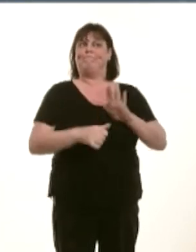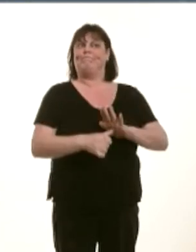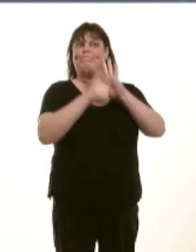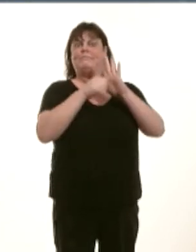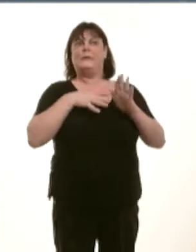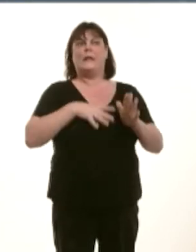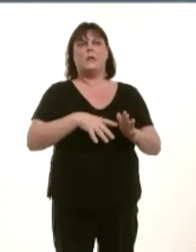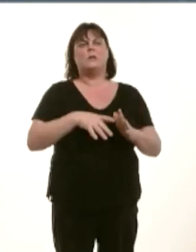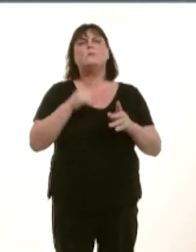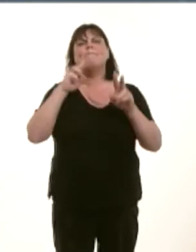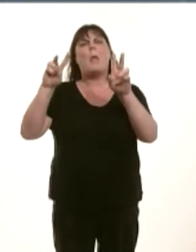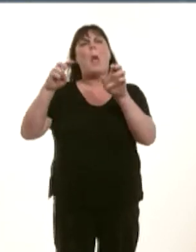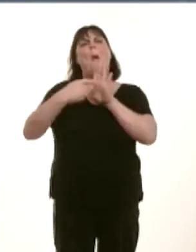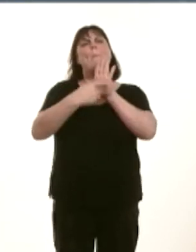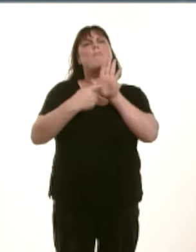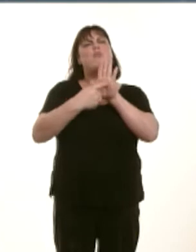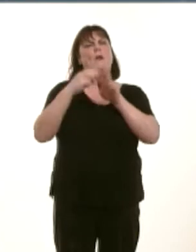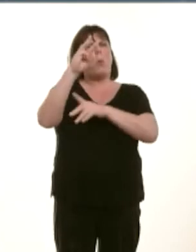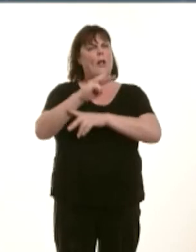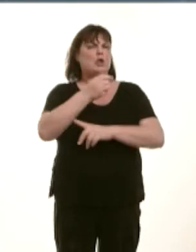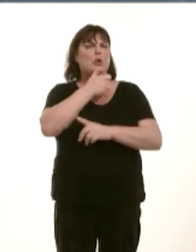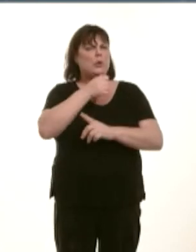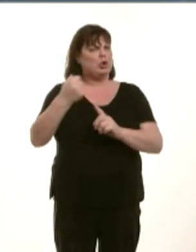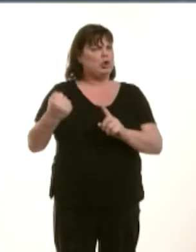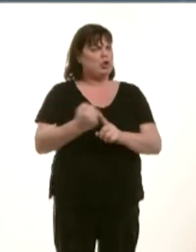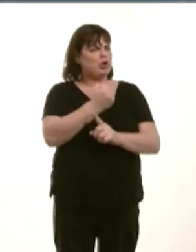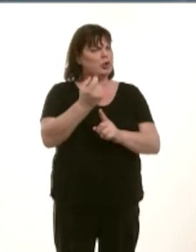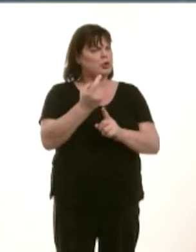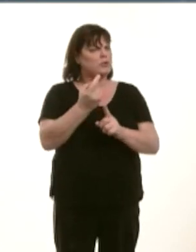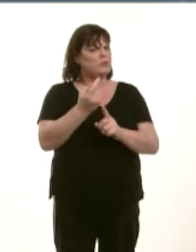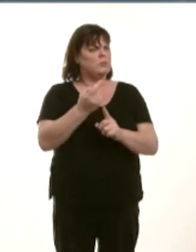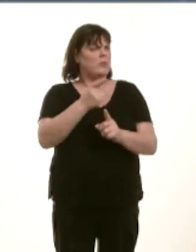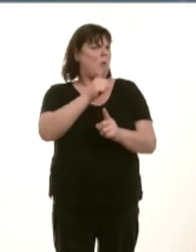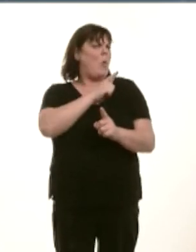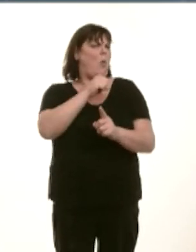brand Wales should be used if the higher education sector in Wales finds itself once again hosting